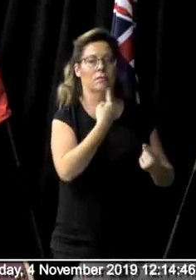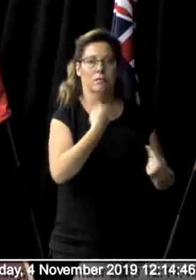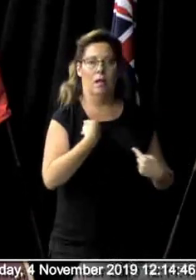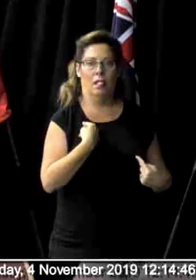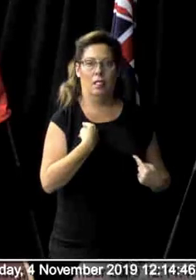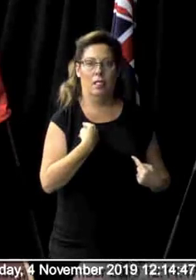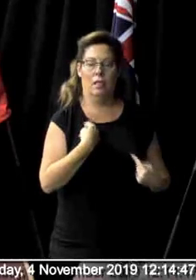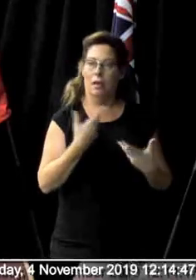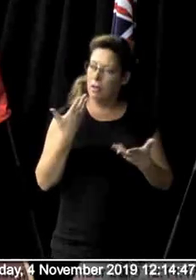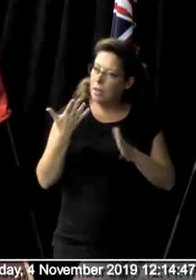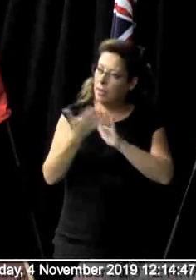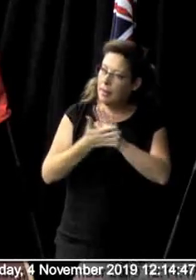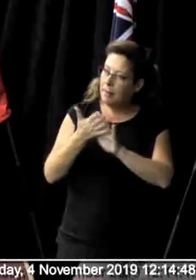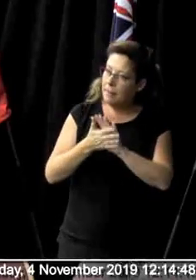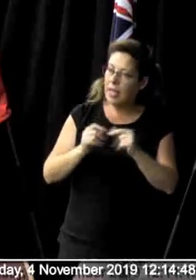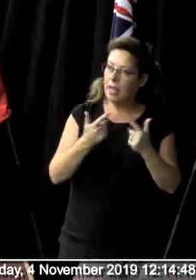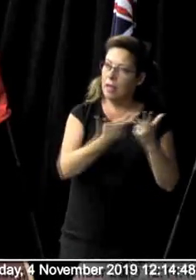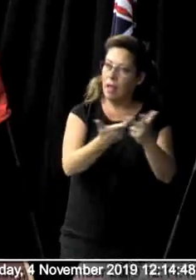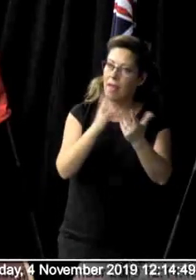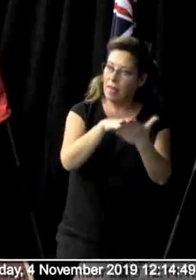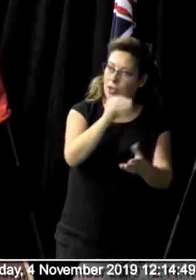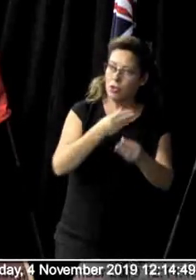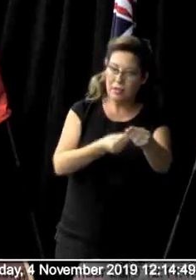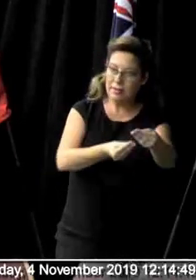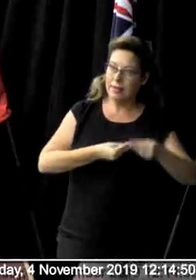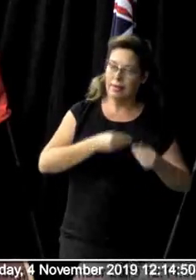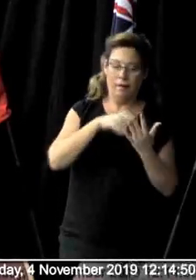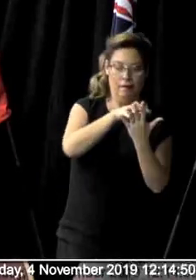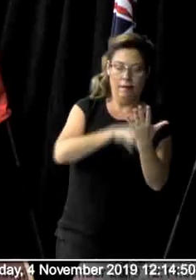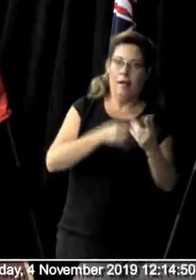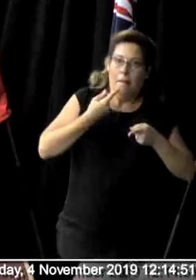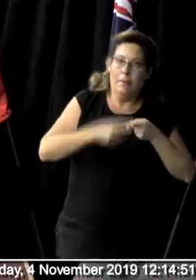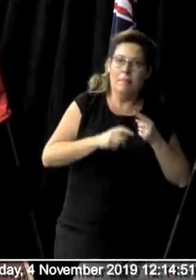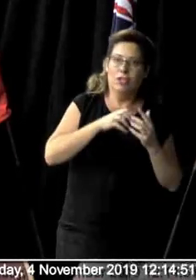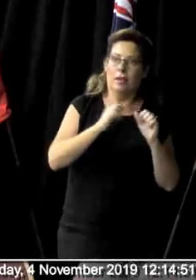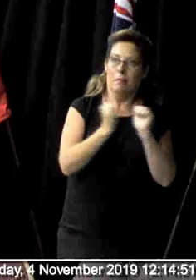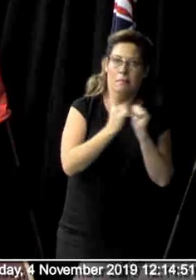at the same time as the general student cohort? No, I used – I would find out what was going on at the school